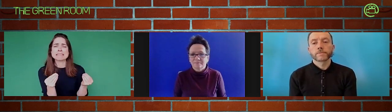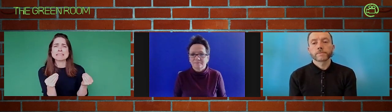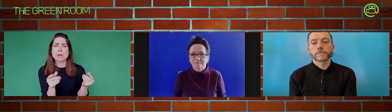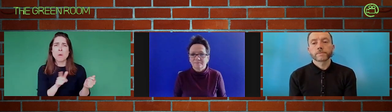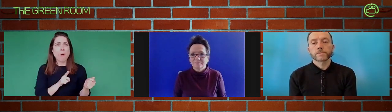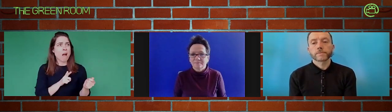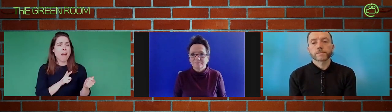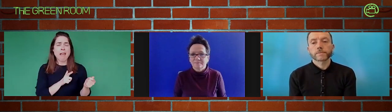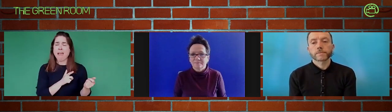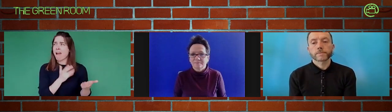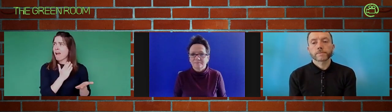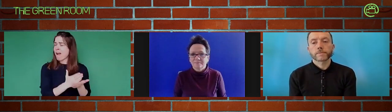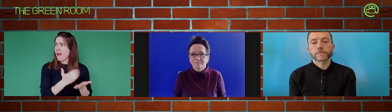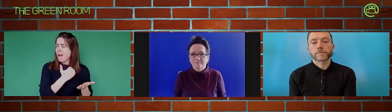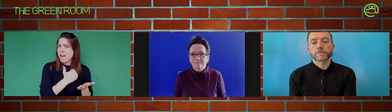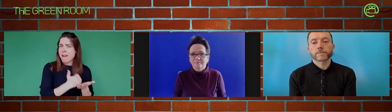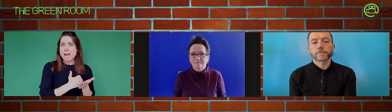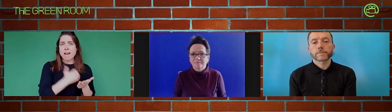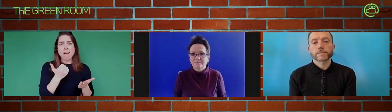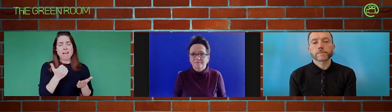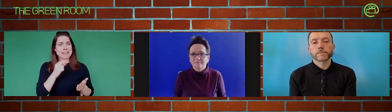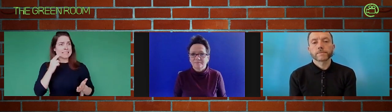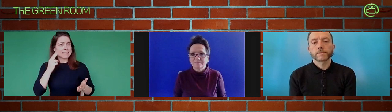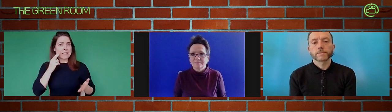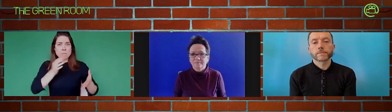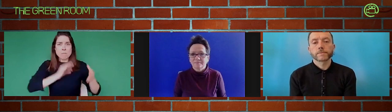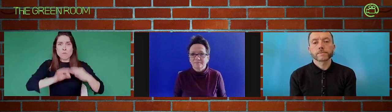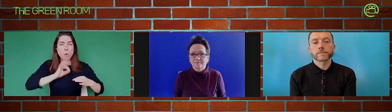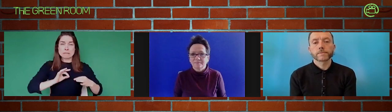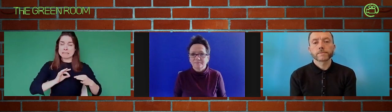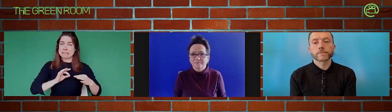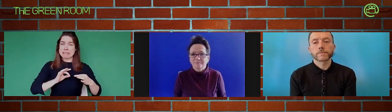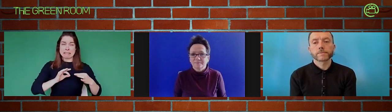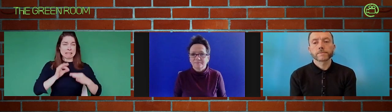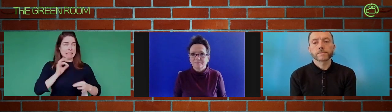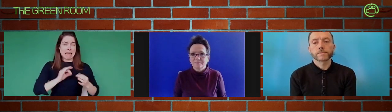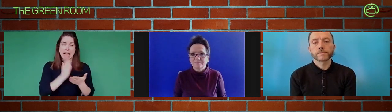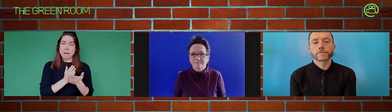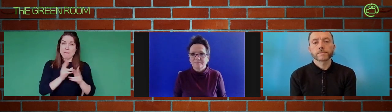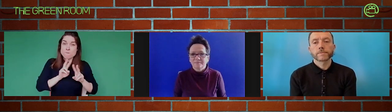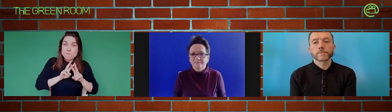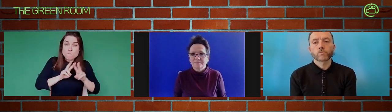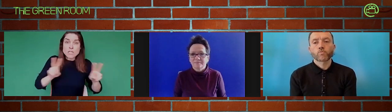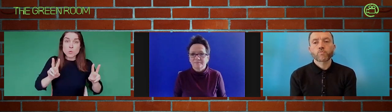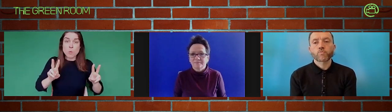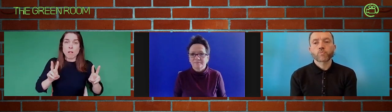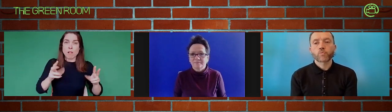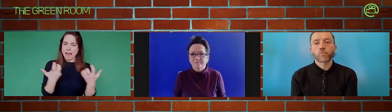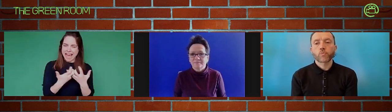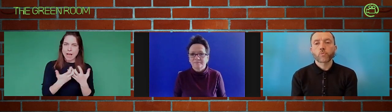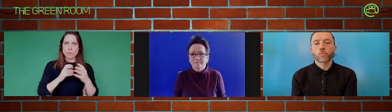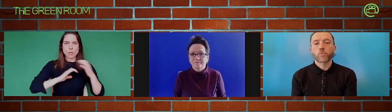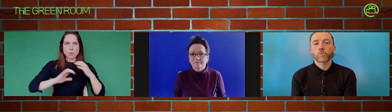and you know they communicate on on a whole new level and I miss, I suppose the